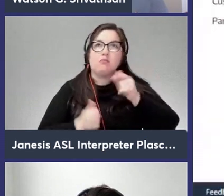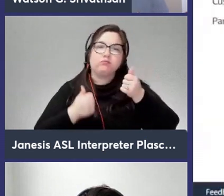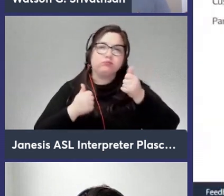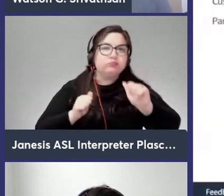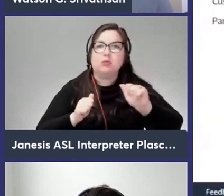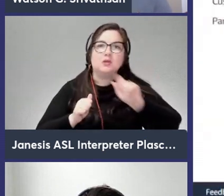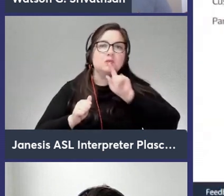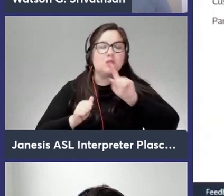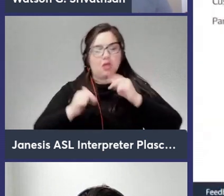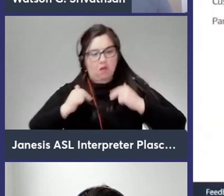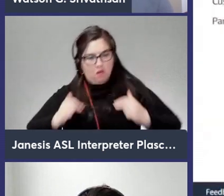I just love that.